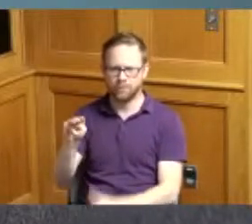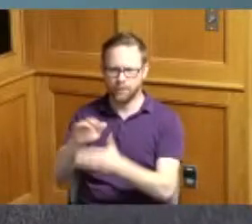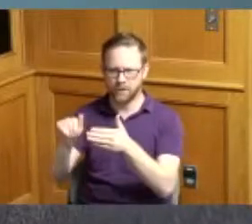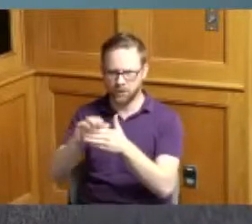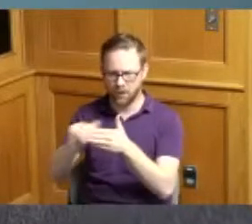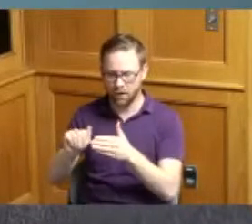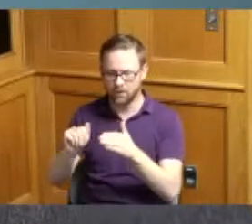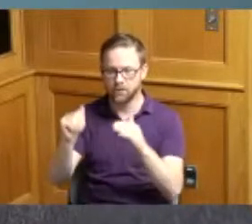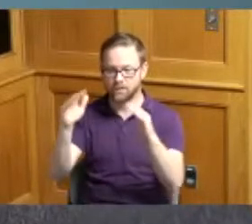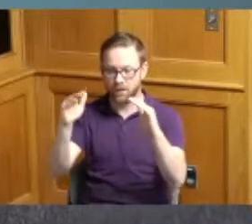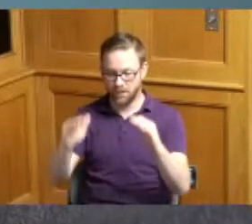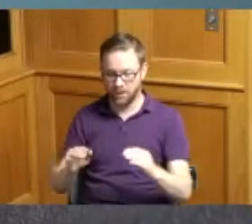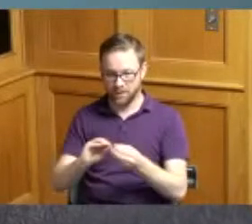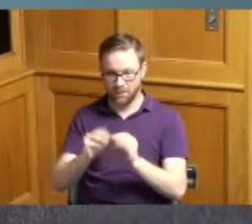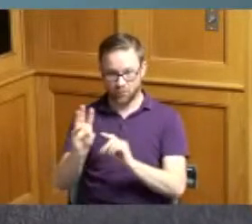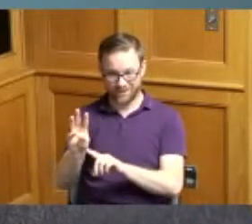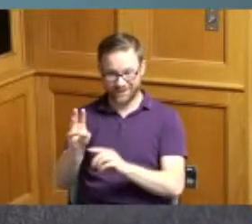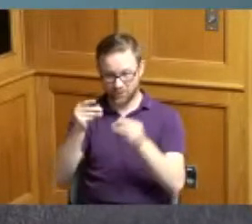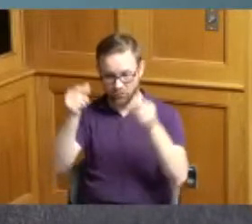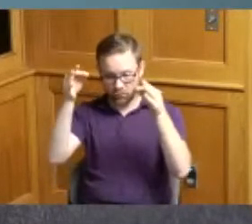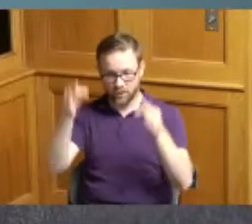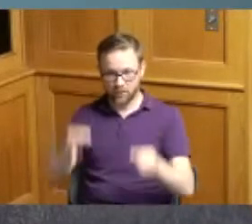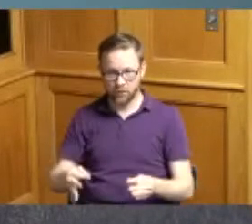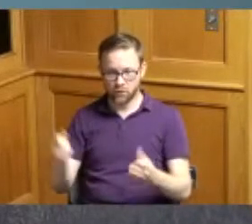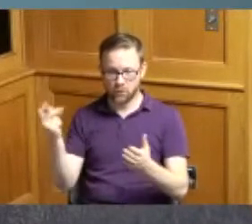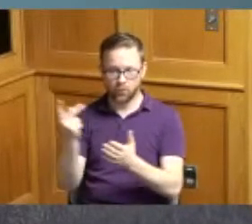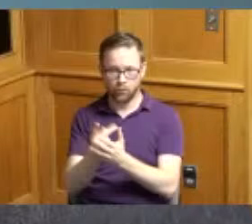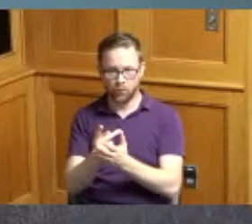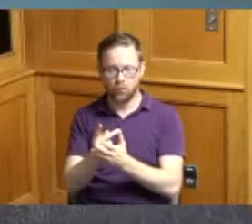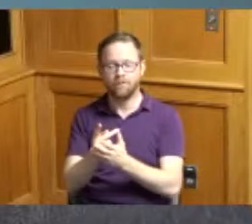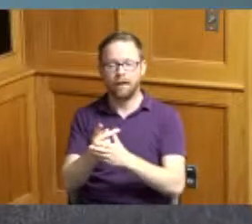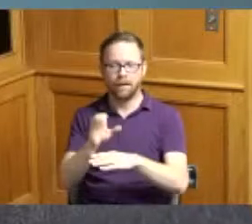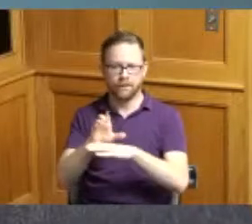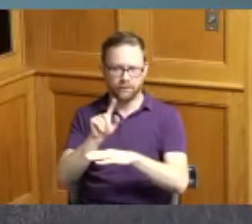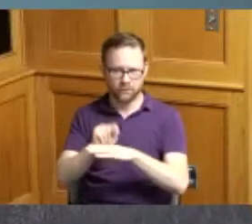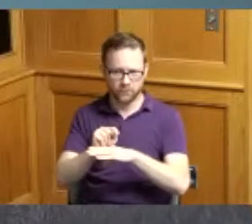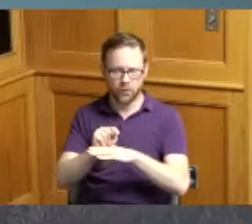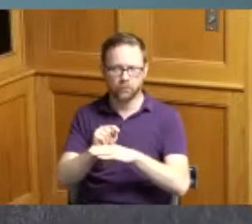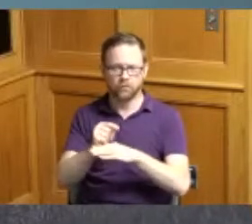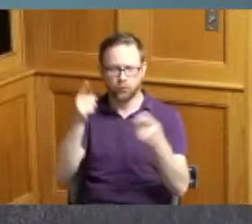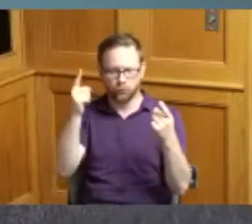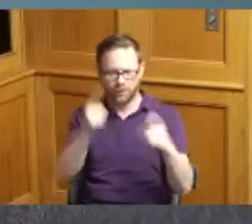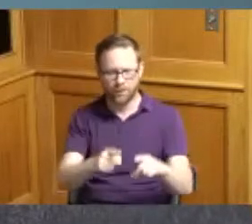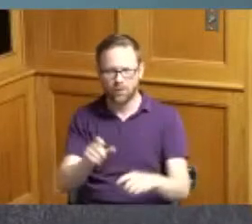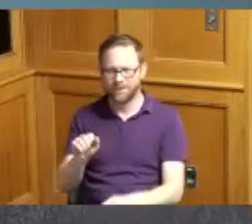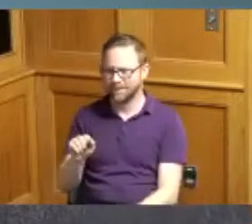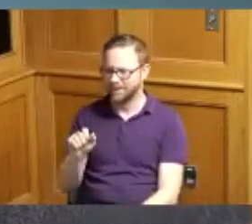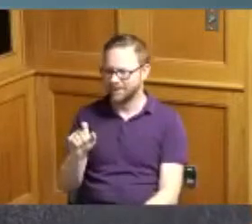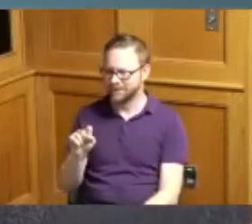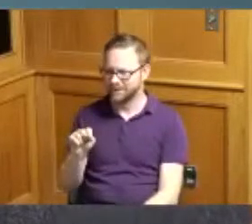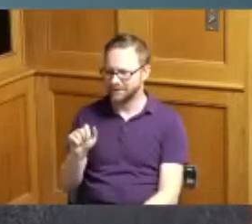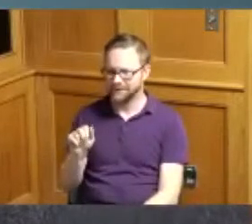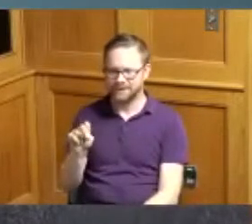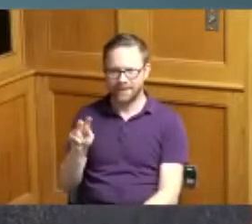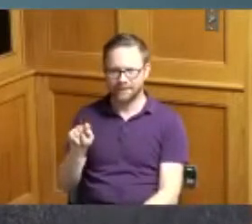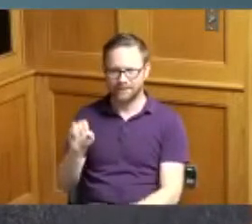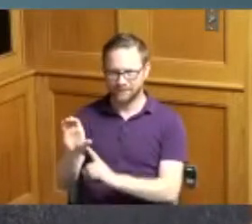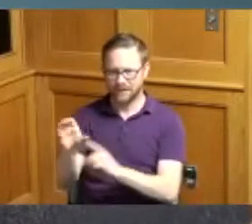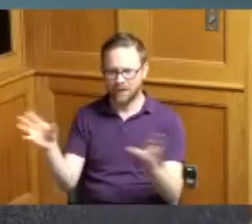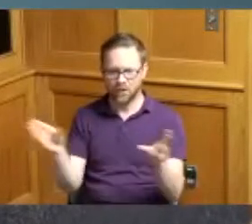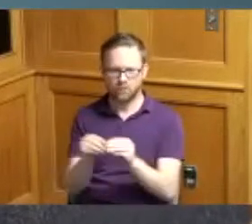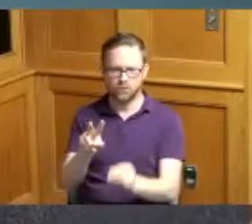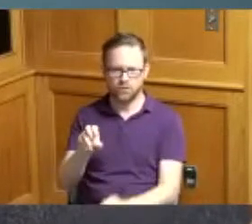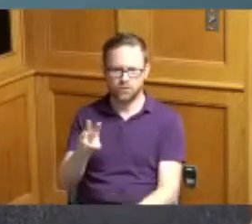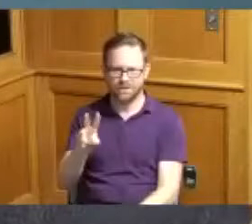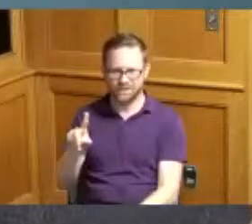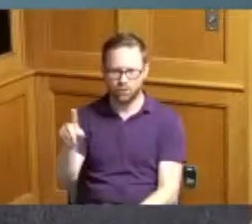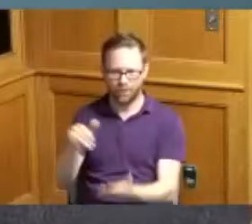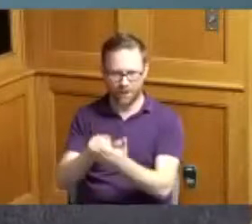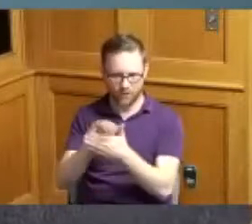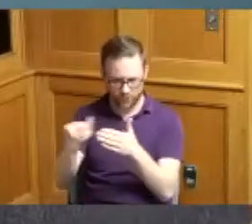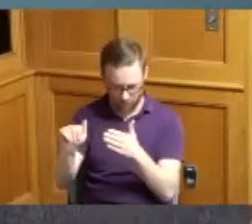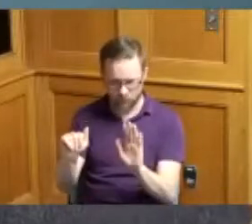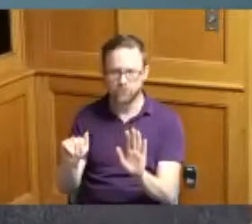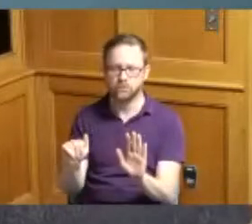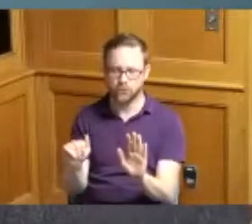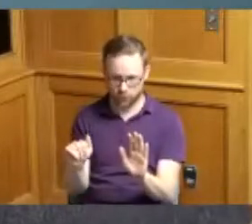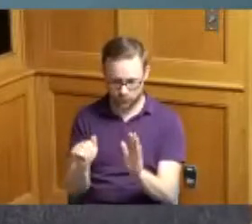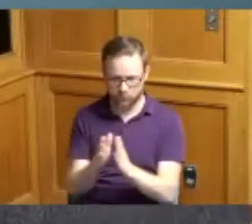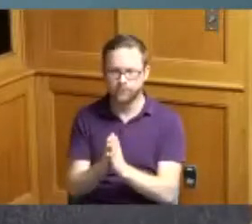item six a resolution authorizing a consultant agreement with Stantec for 261,000 dollars and